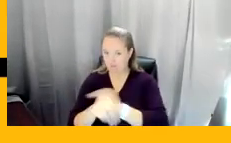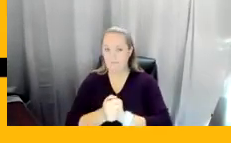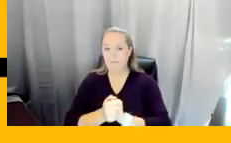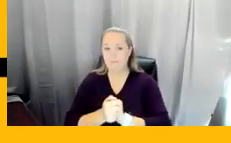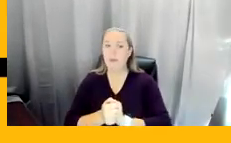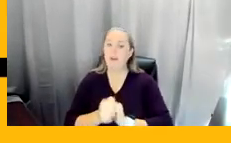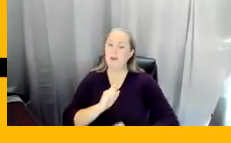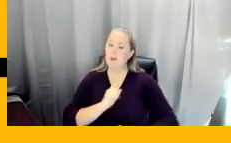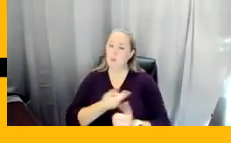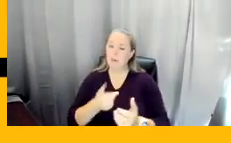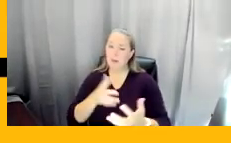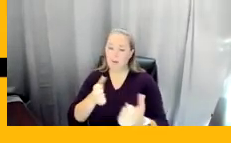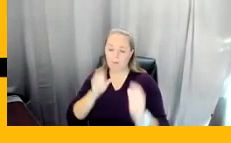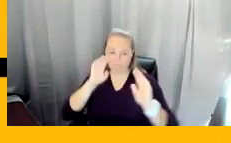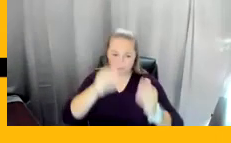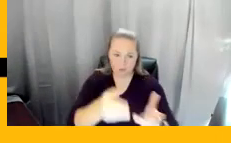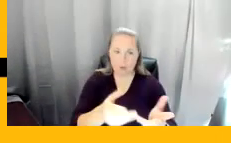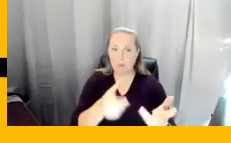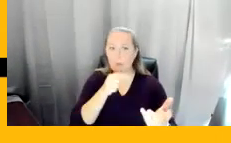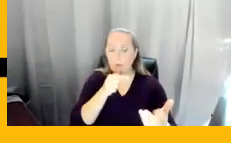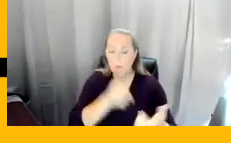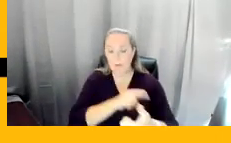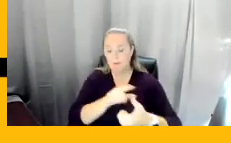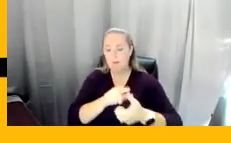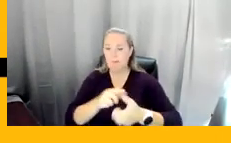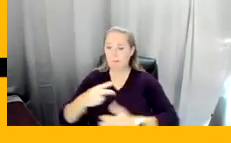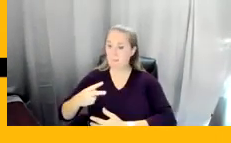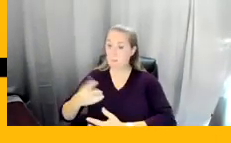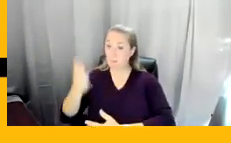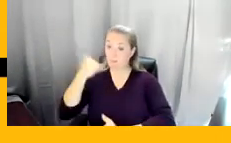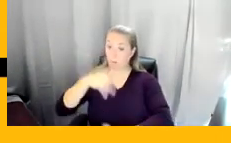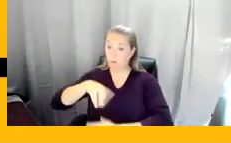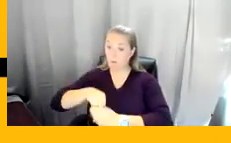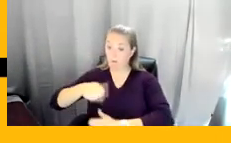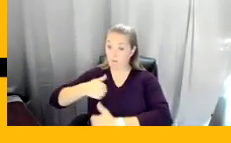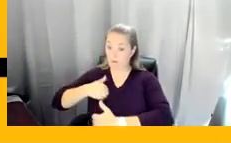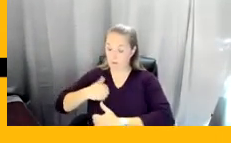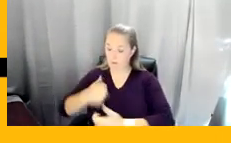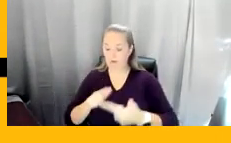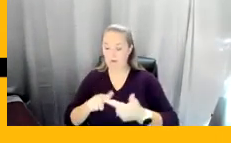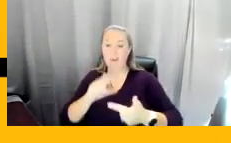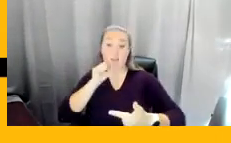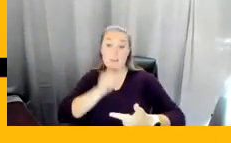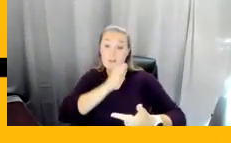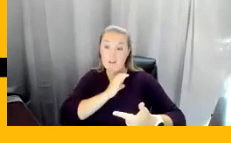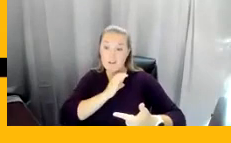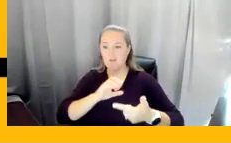ENGAGEMENT, HEALTHY LIVING AND SYSTEM ACCESS AND IMPROVEMENT. THE THREE FOCUS POPULATIONS OF THE MOVEMENT ARE